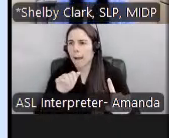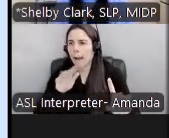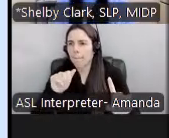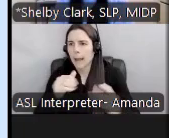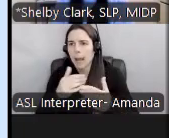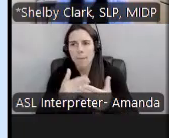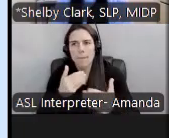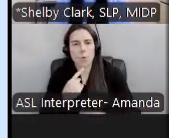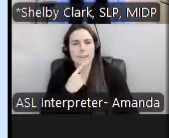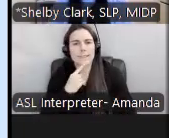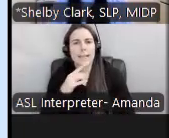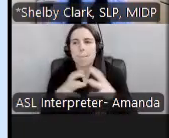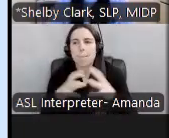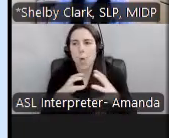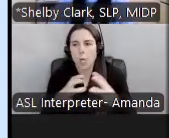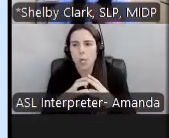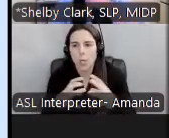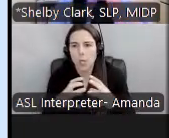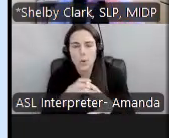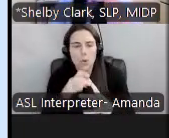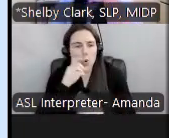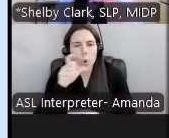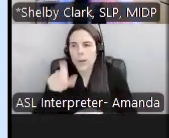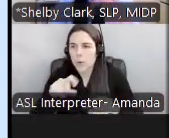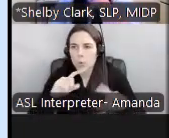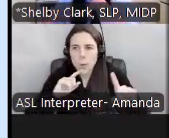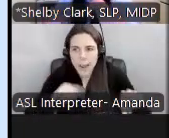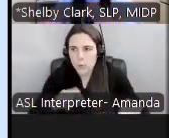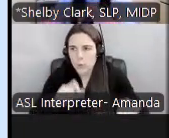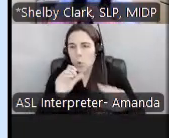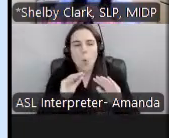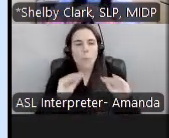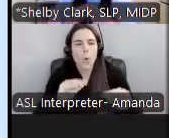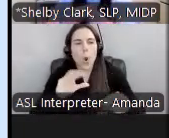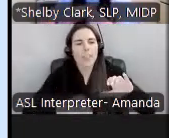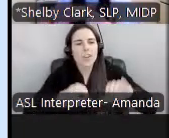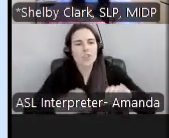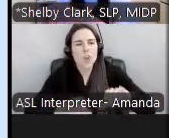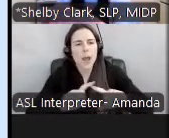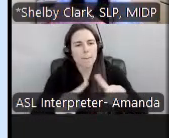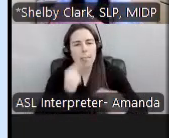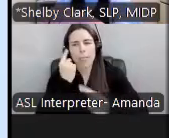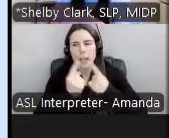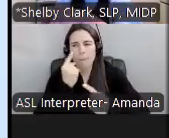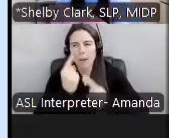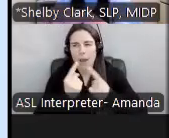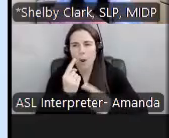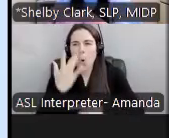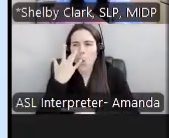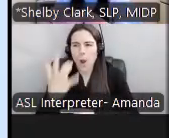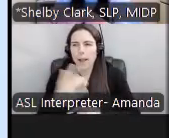say ball, you don't have to answer it. Don't put it in the chat. But really think about it for a minute. Why that sound